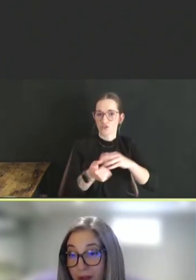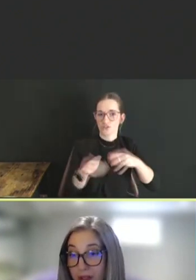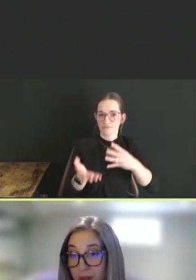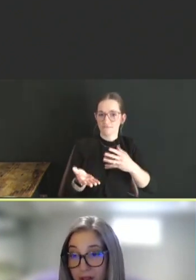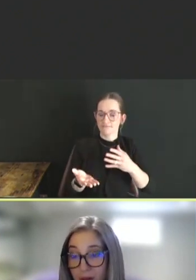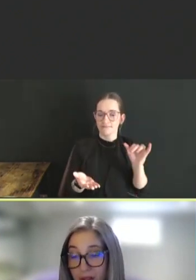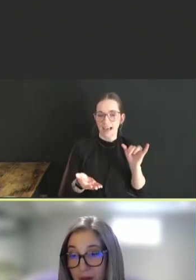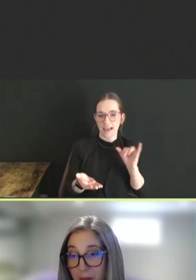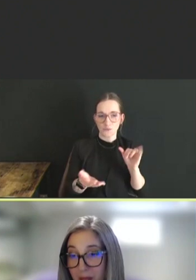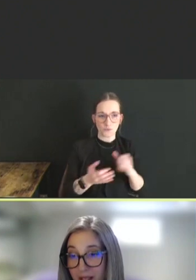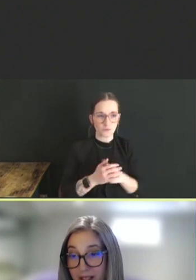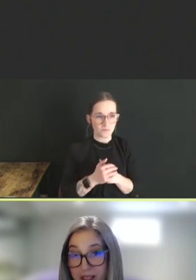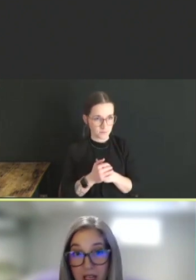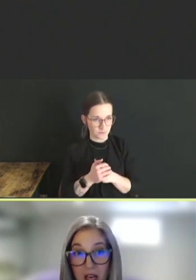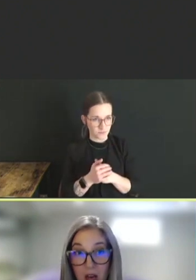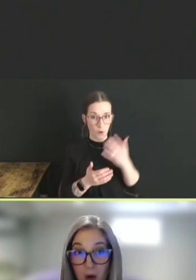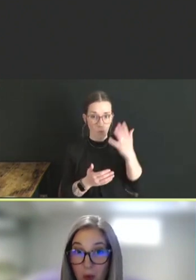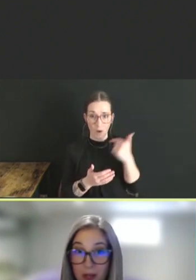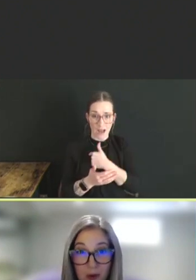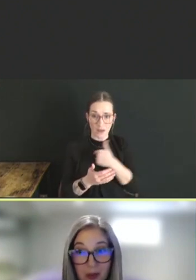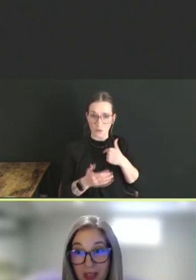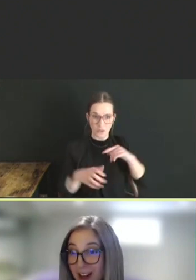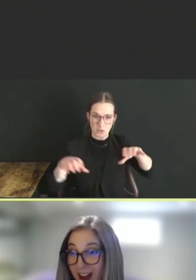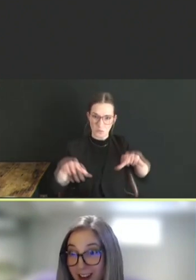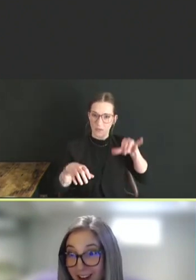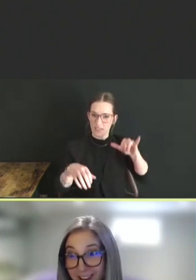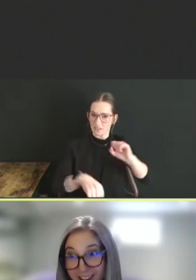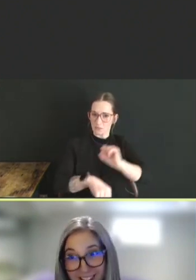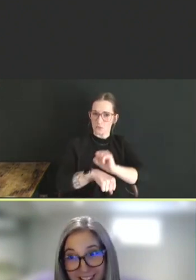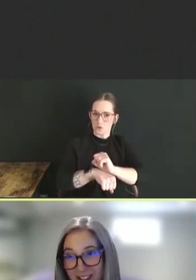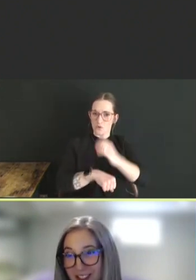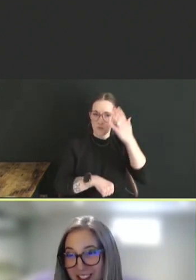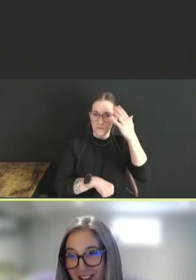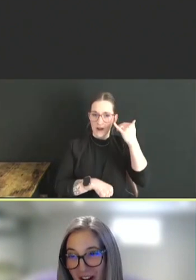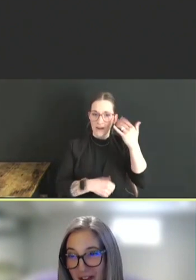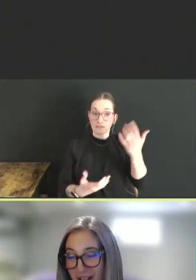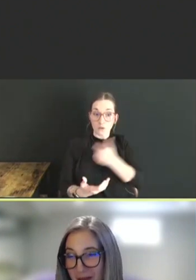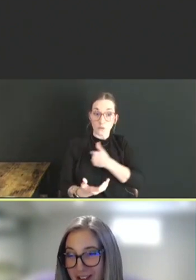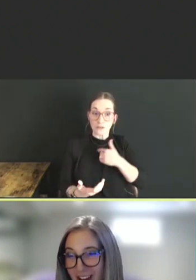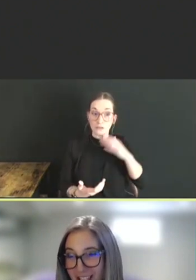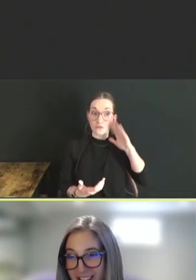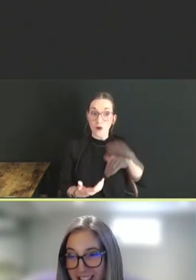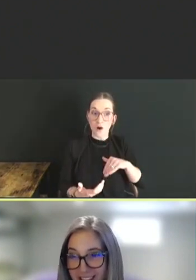We do it because we know that not all adults are receiving all recommended vaccines.